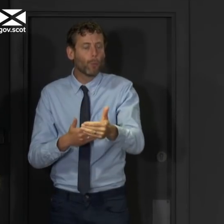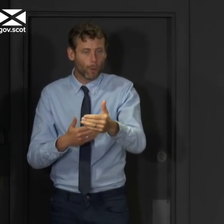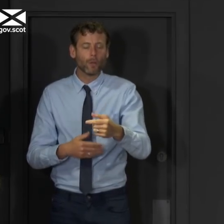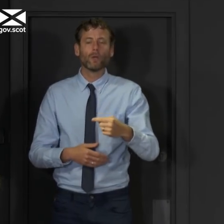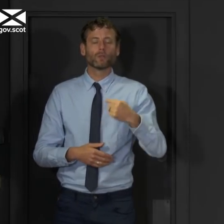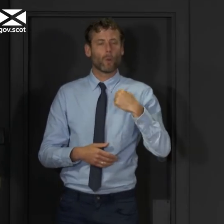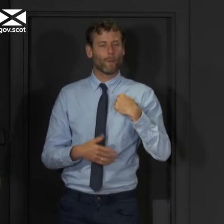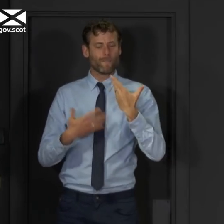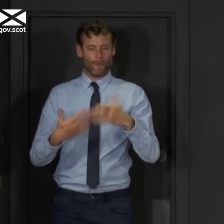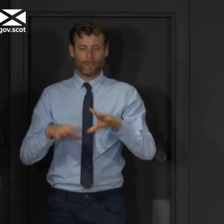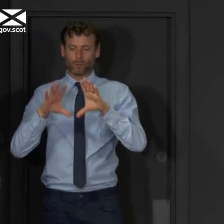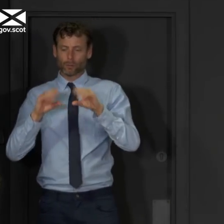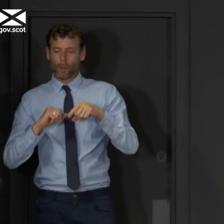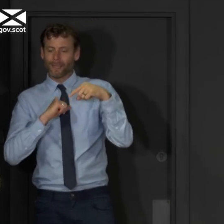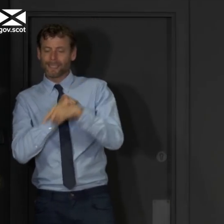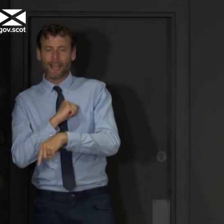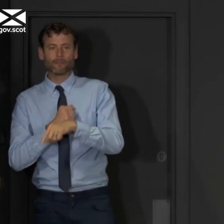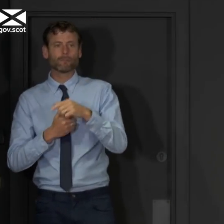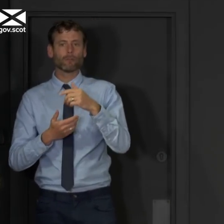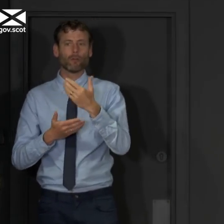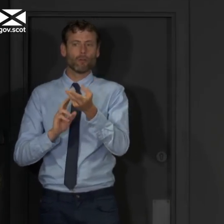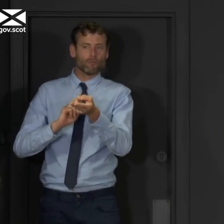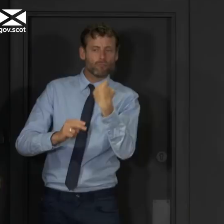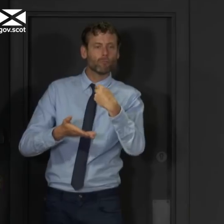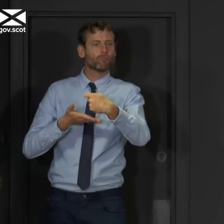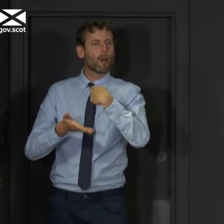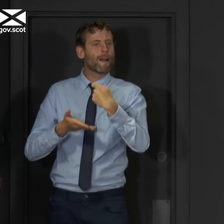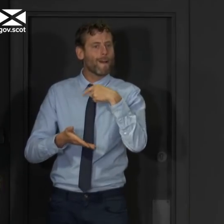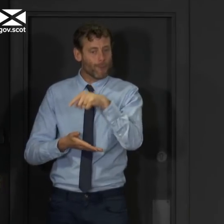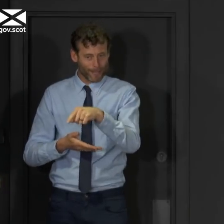recovery action by the Student Awards Agency. And today, we are bringing forward more than